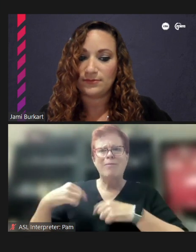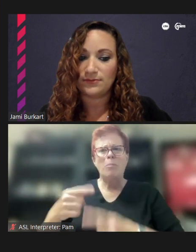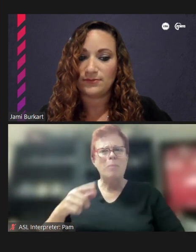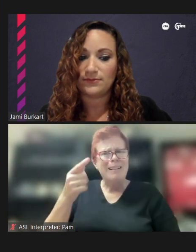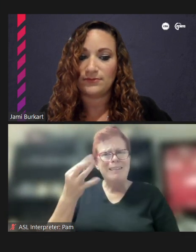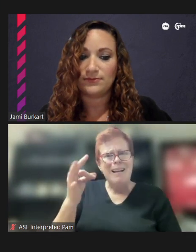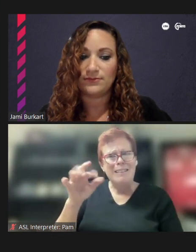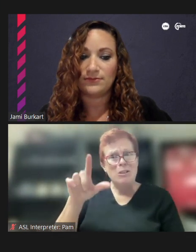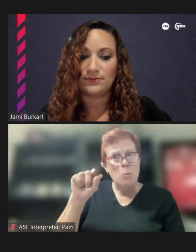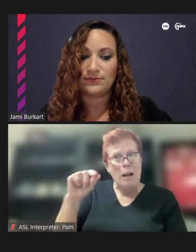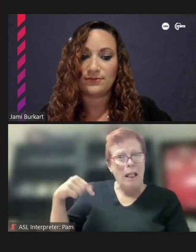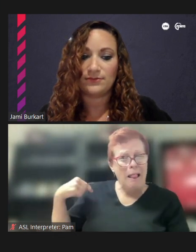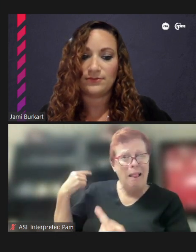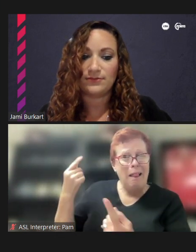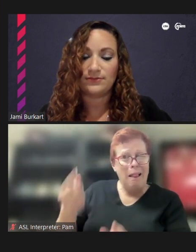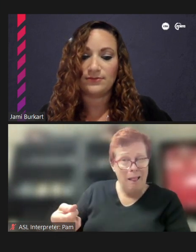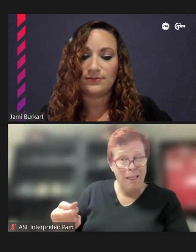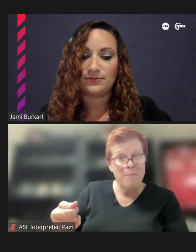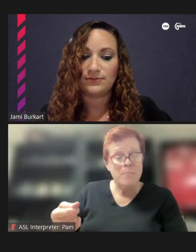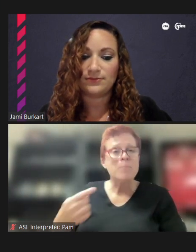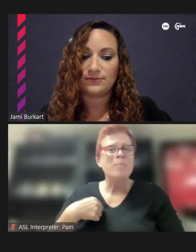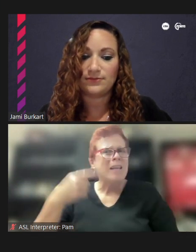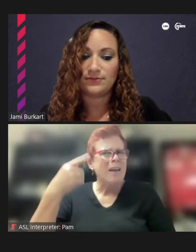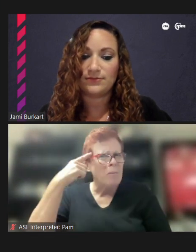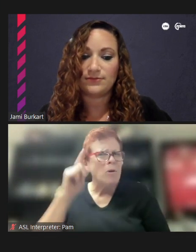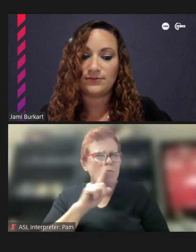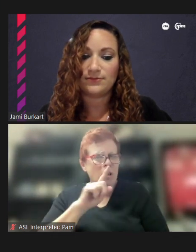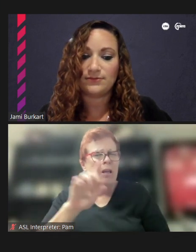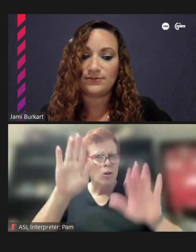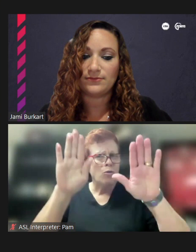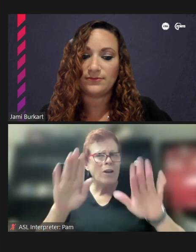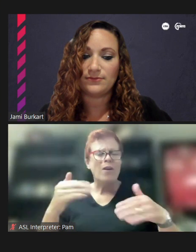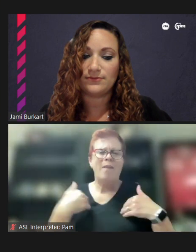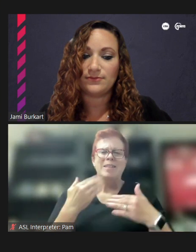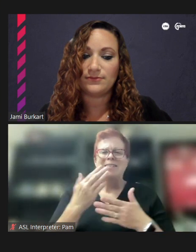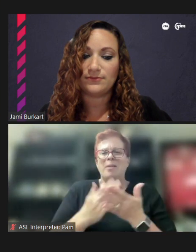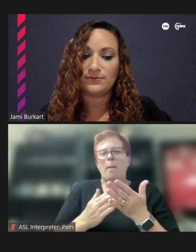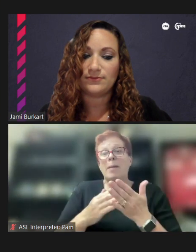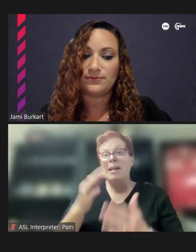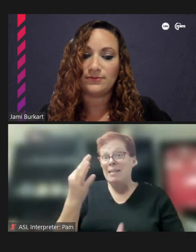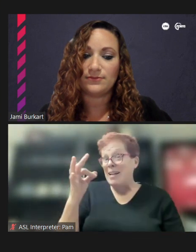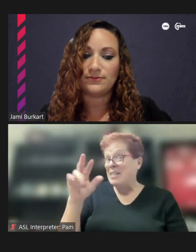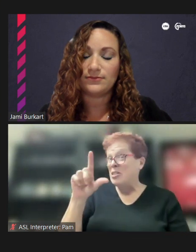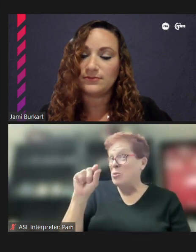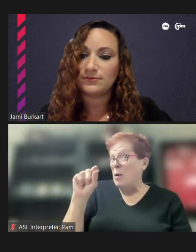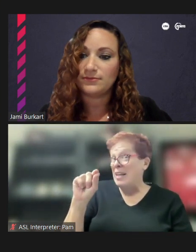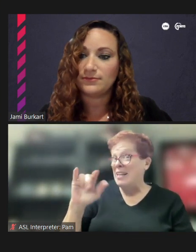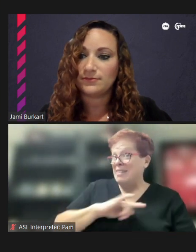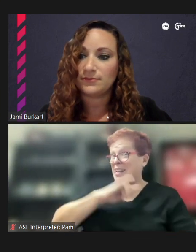So I thought it would be really great to have some sort of 1920s stylistic stuff. I mean if you think